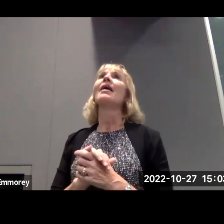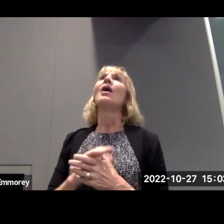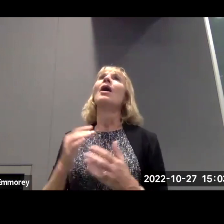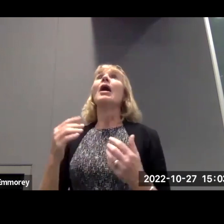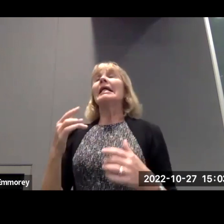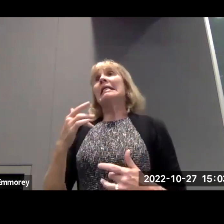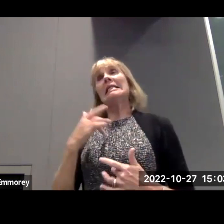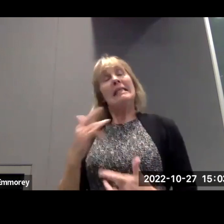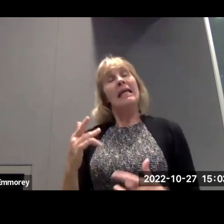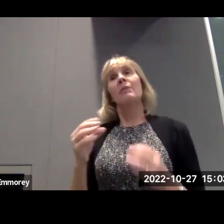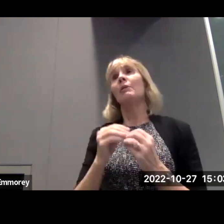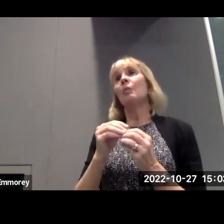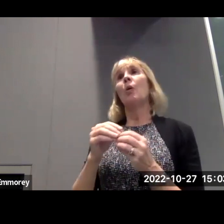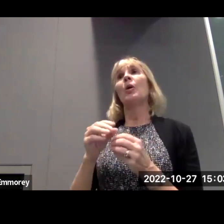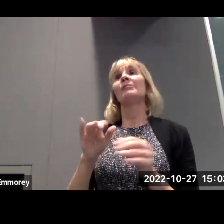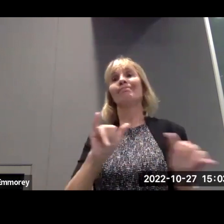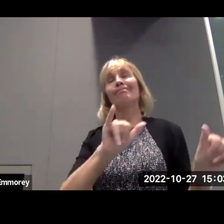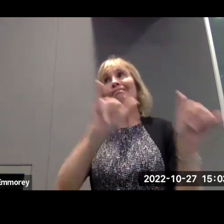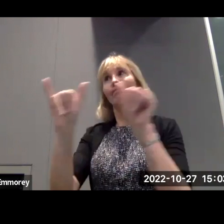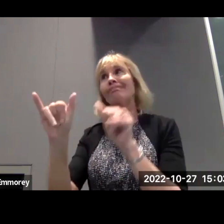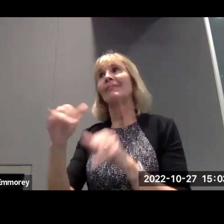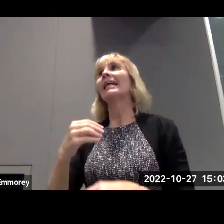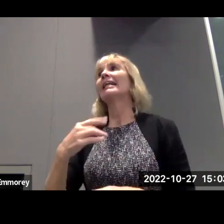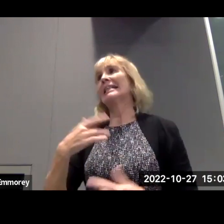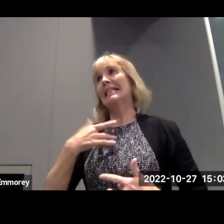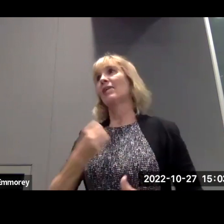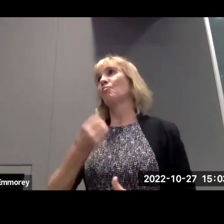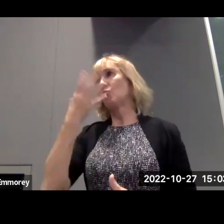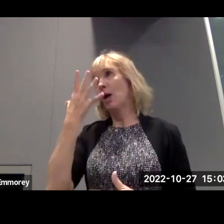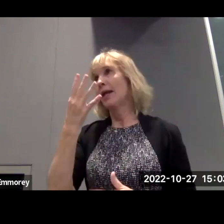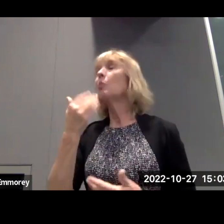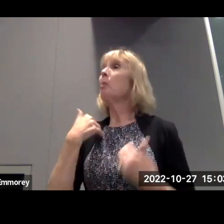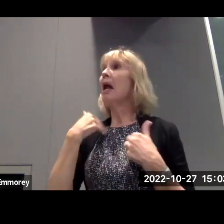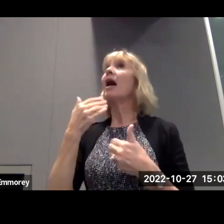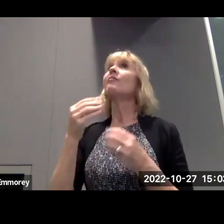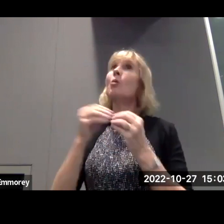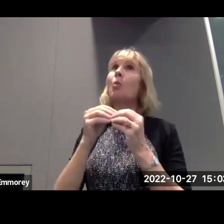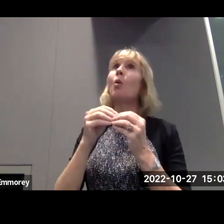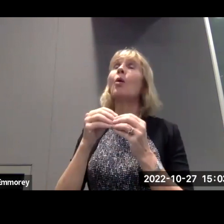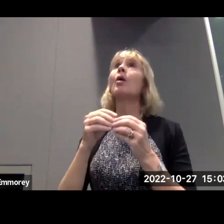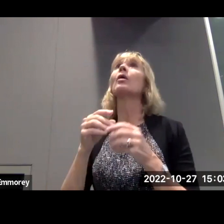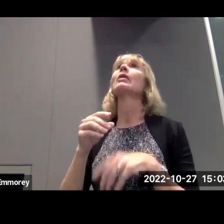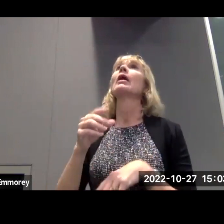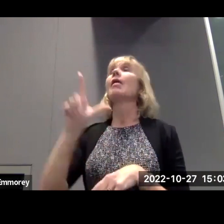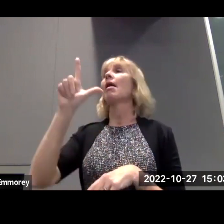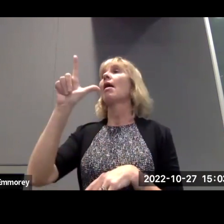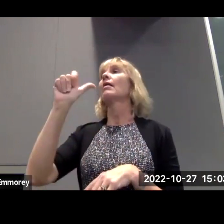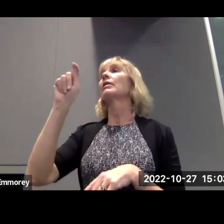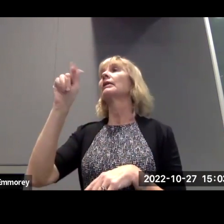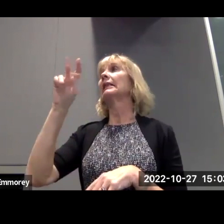Um, We are in Southern California, so we do have a large population of Latinos, not as many.